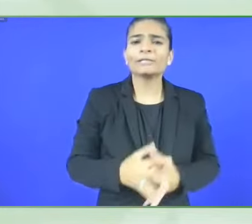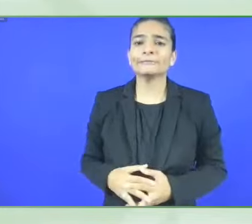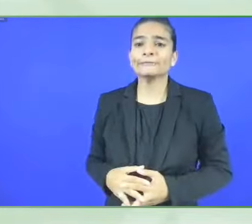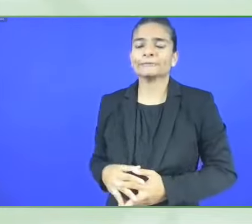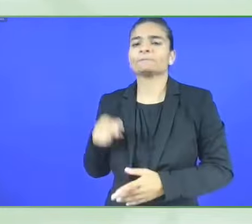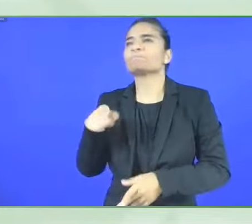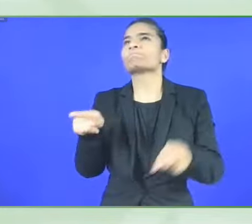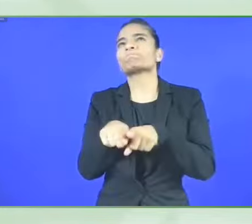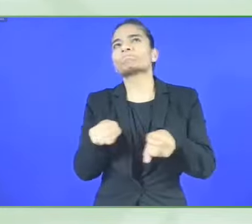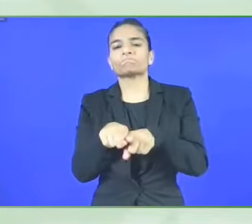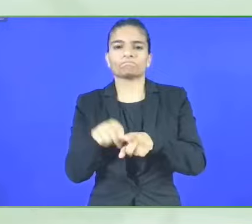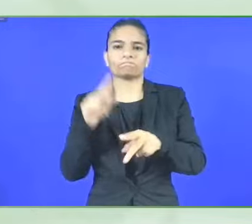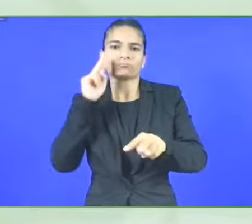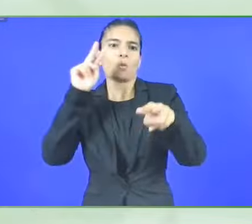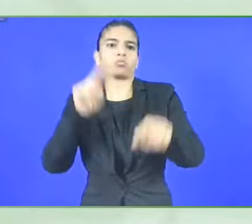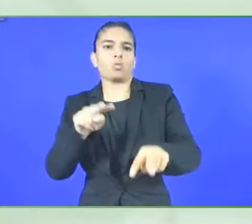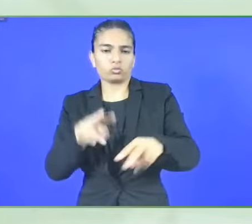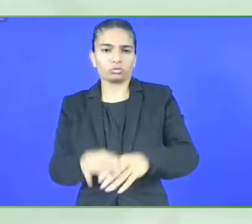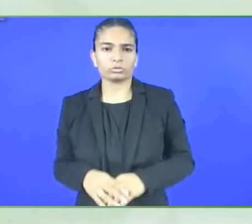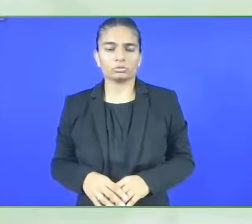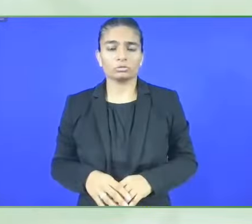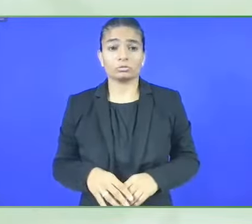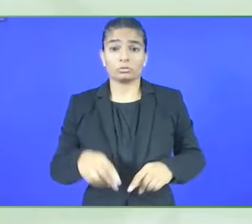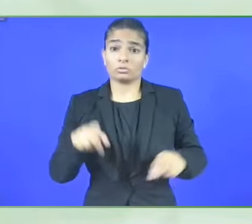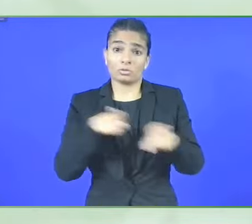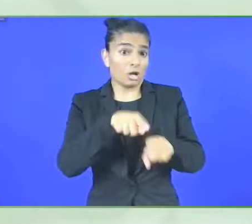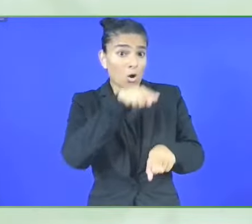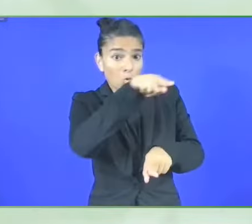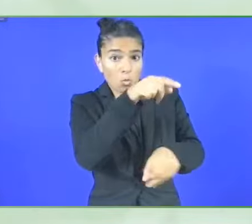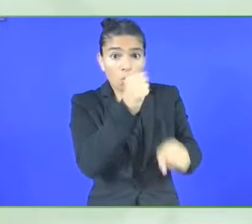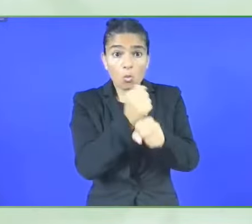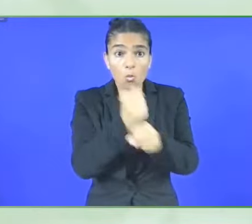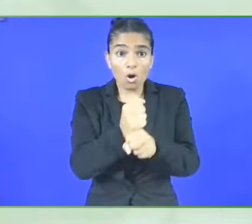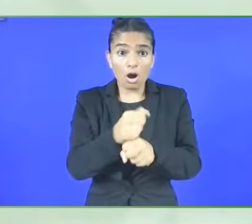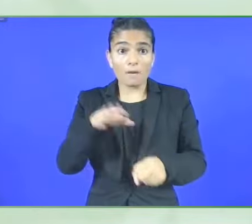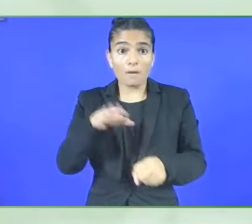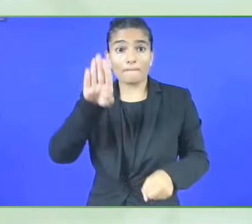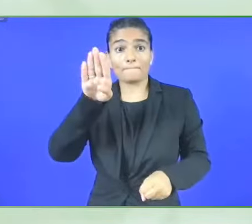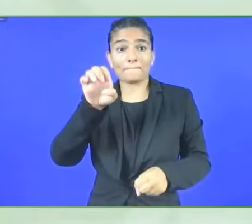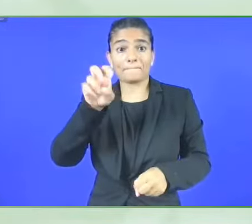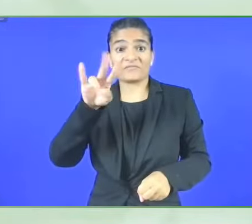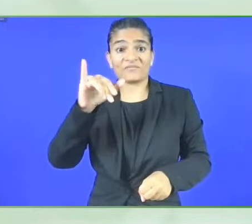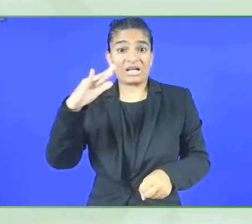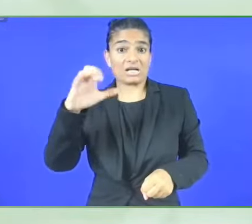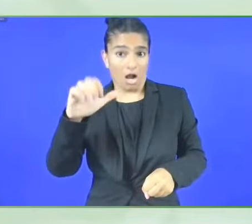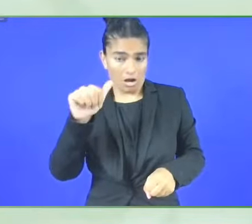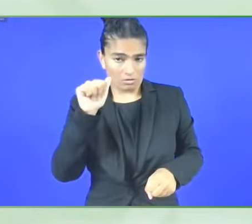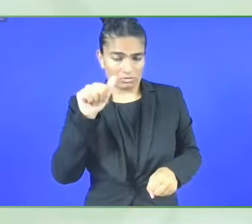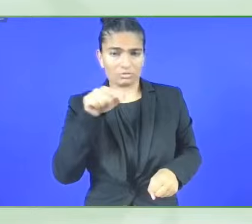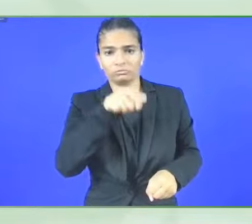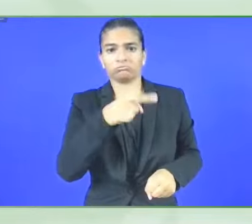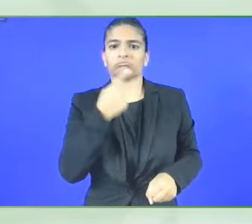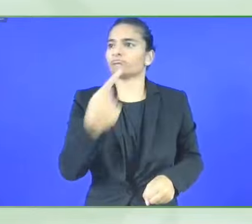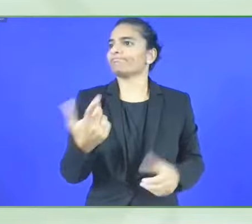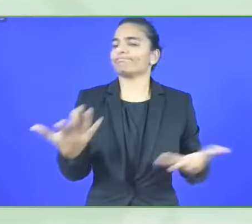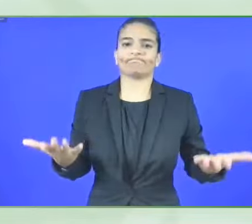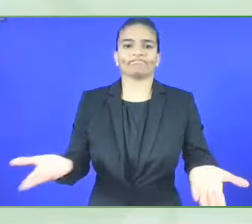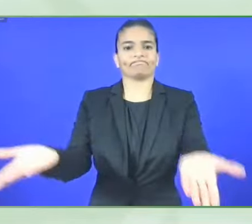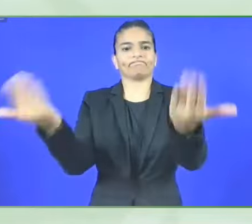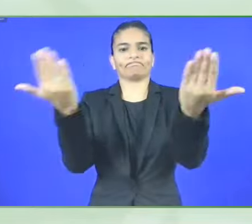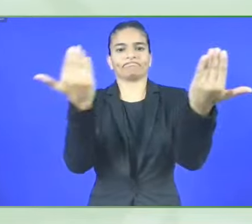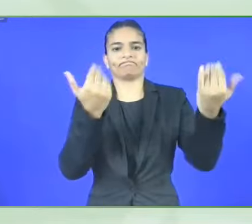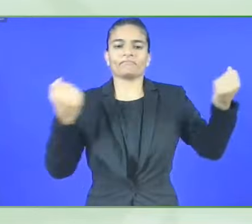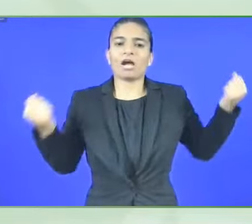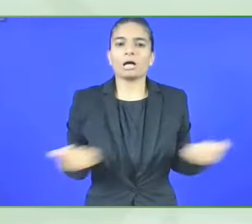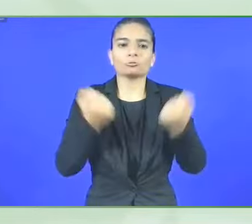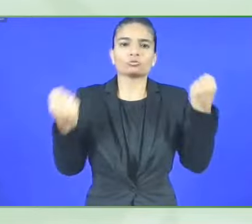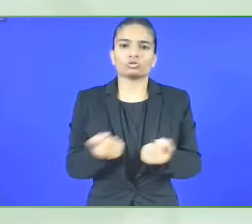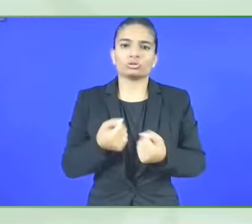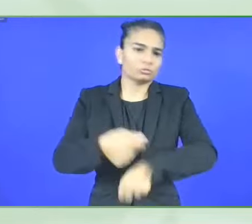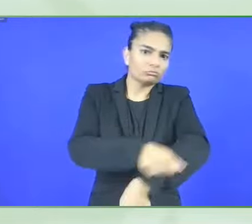The huge challenge that the visionary mission was that in the eighties, activism still had